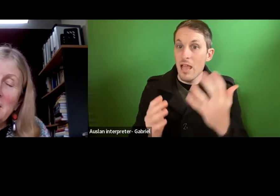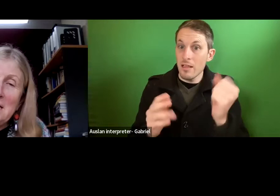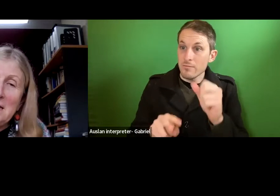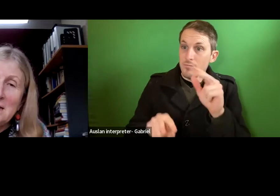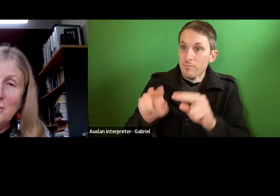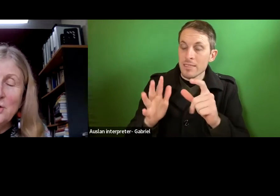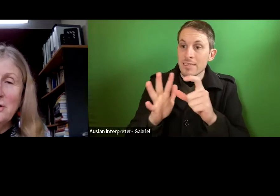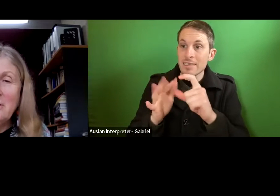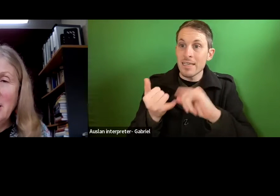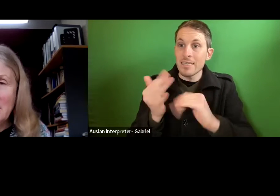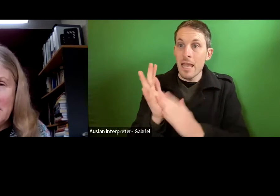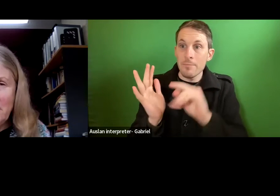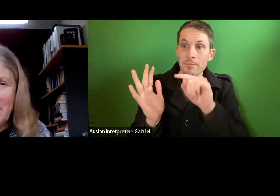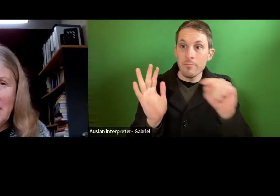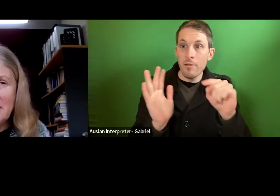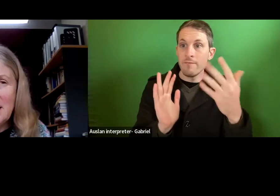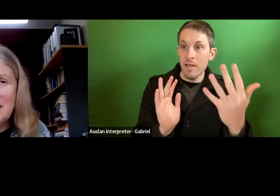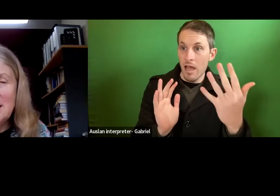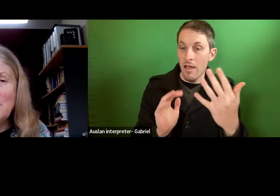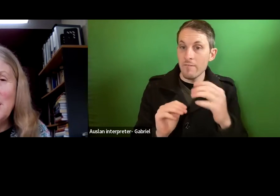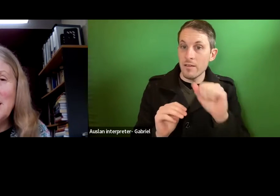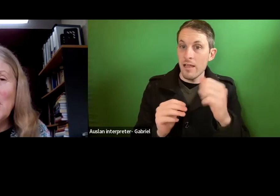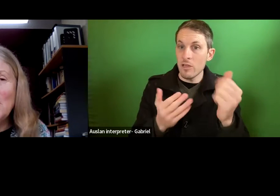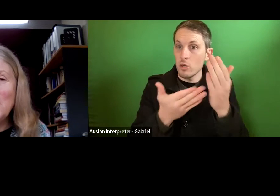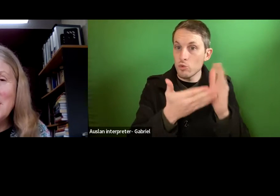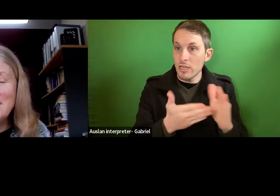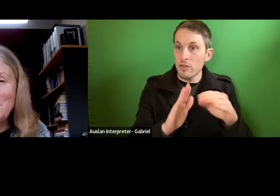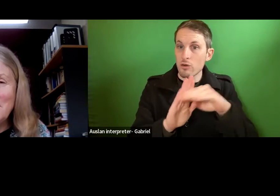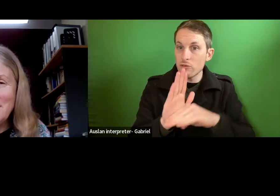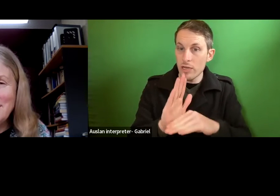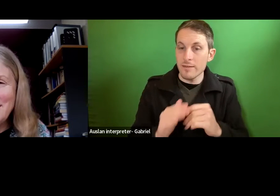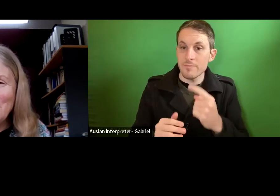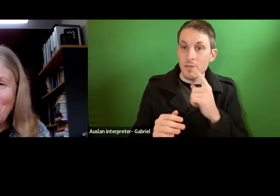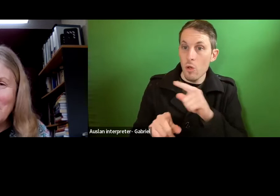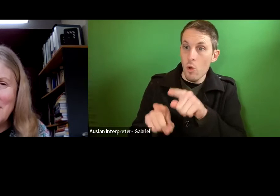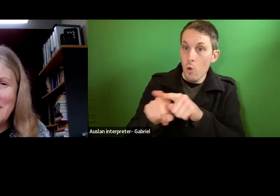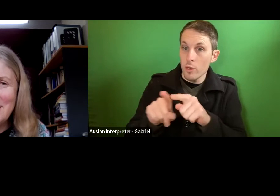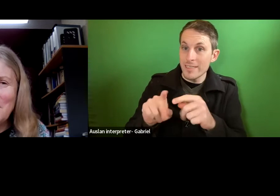the exclusionary criteria are stated as being learning disabilities, "are not considered to